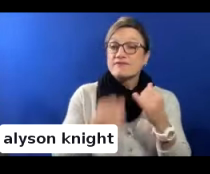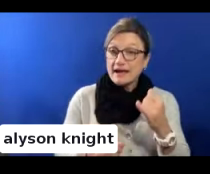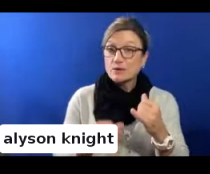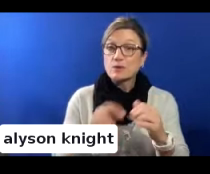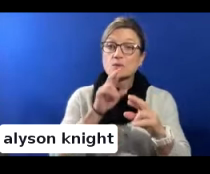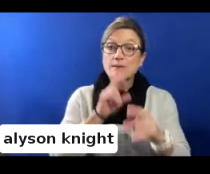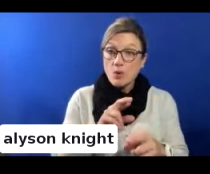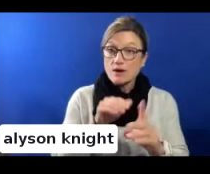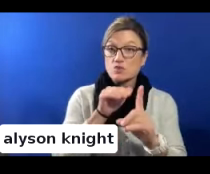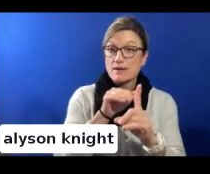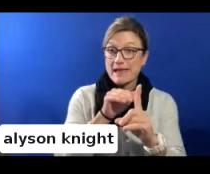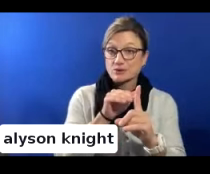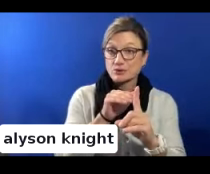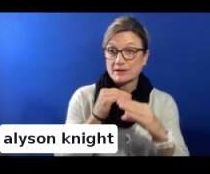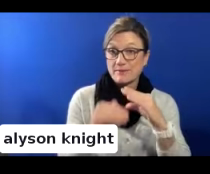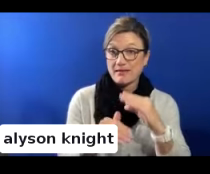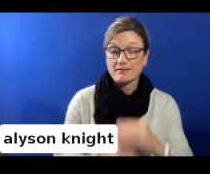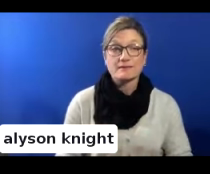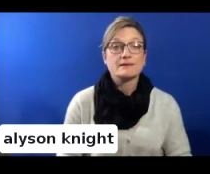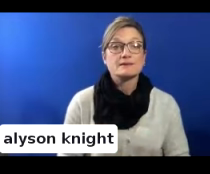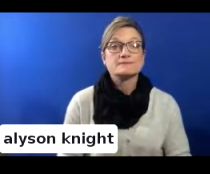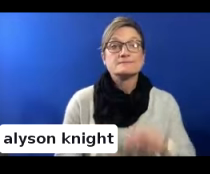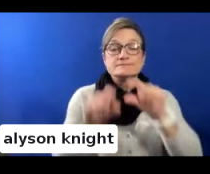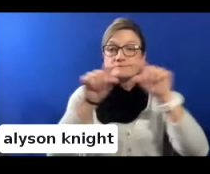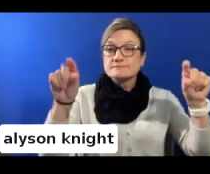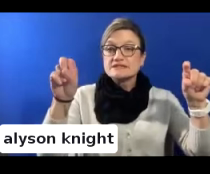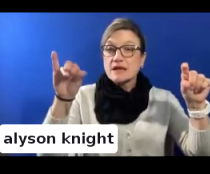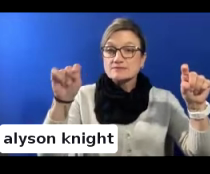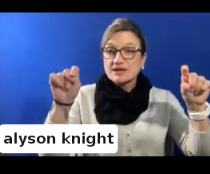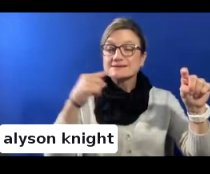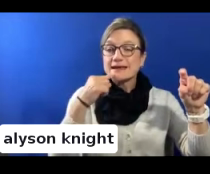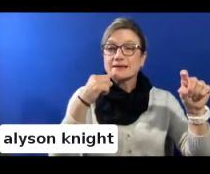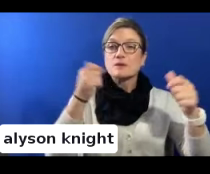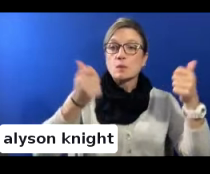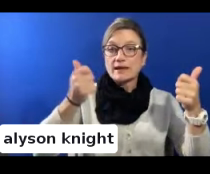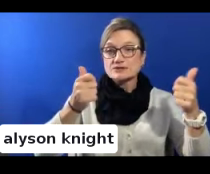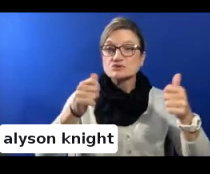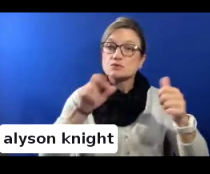Again, the subject line indicates which report for which cycle.